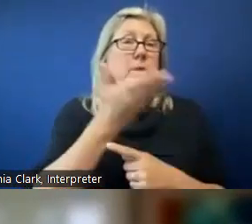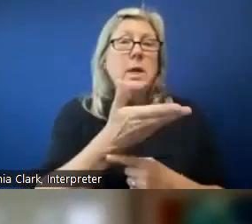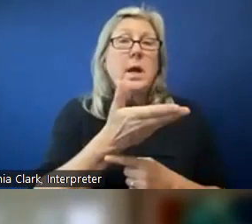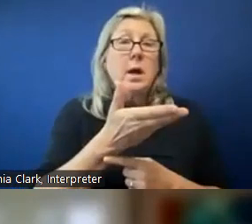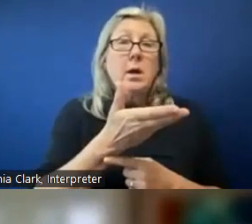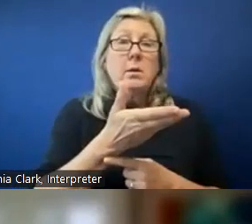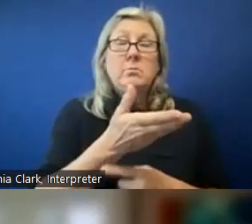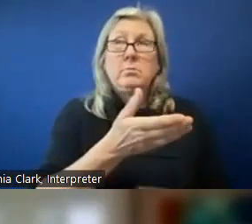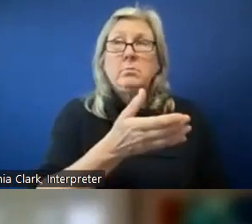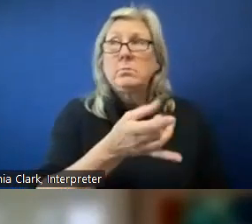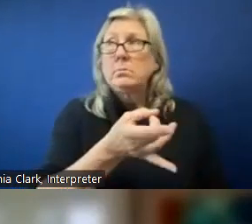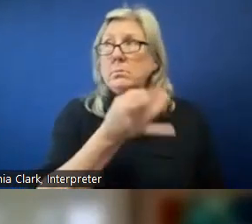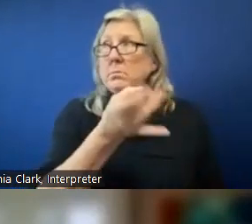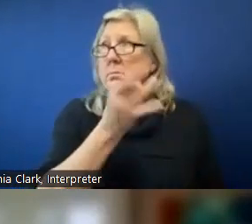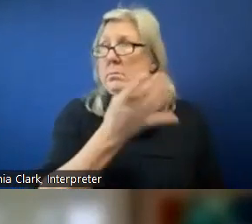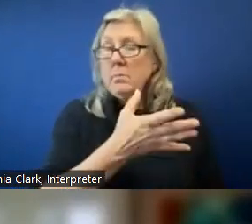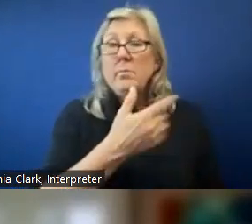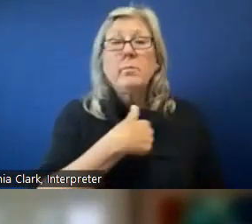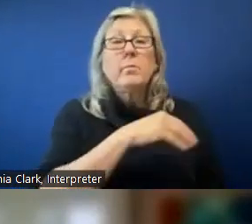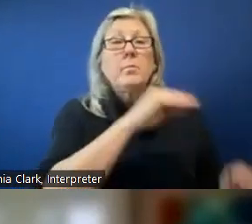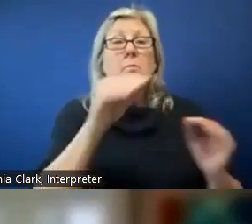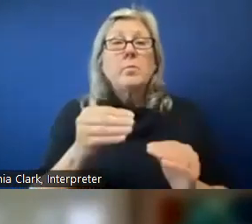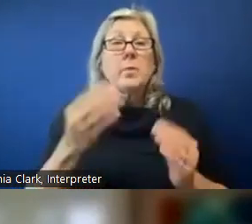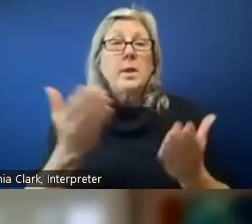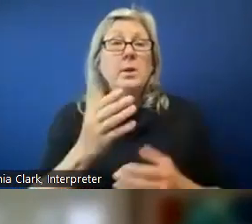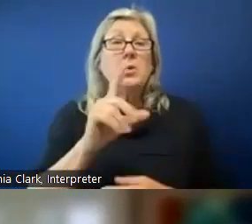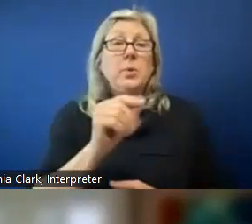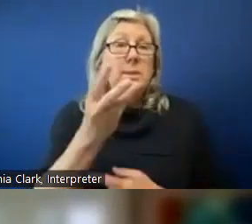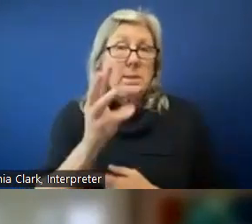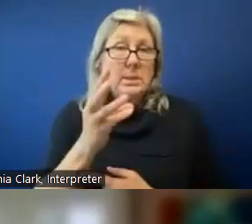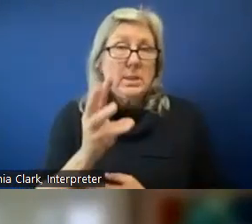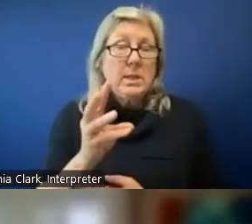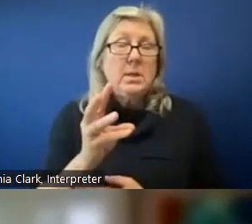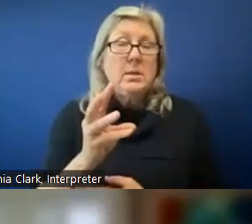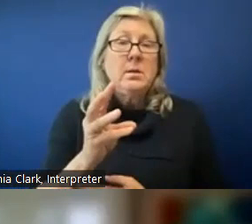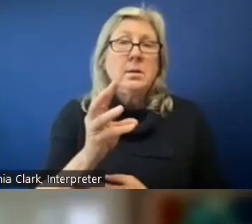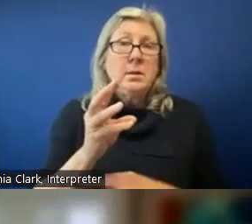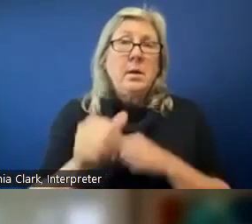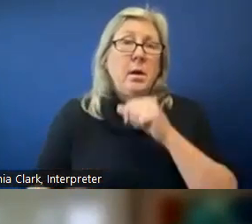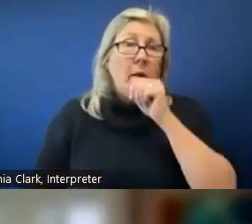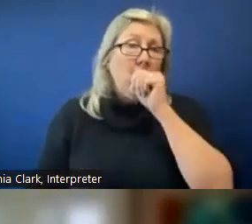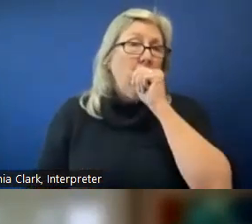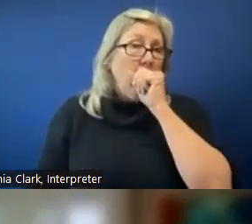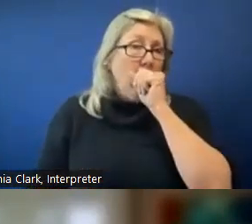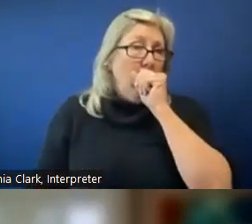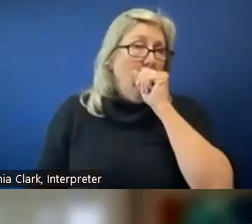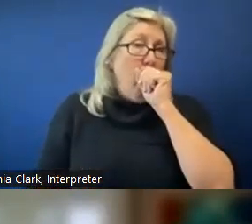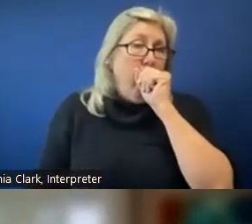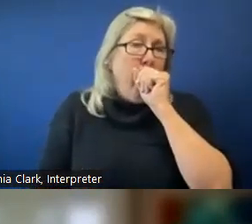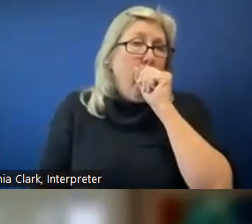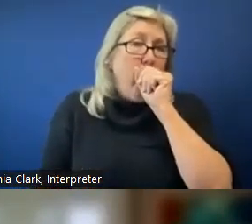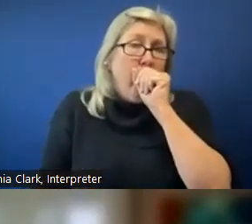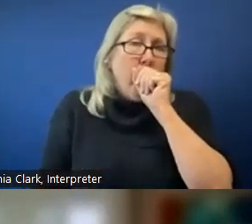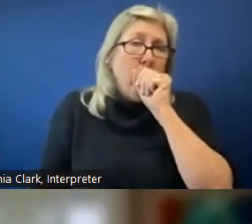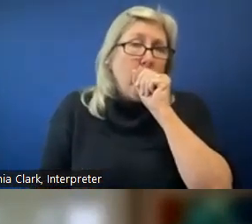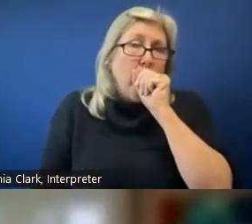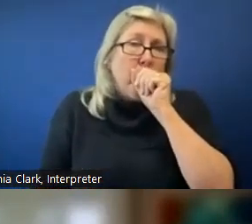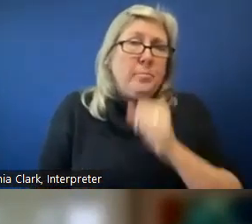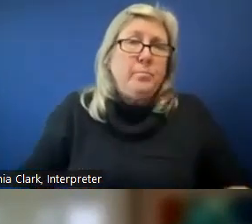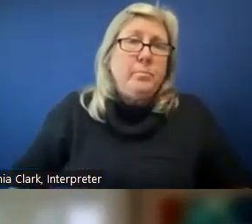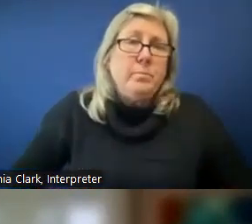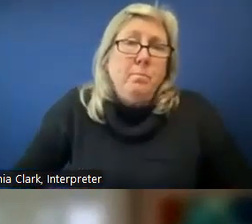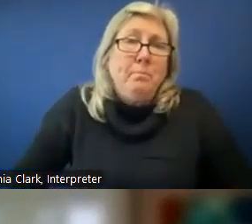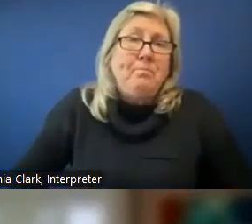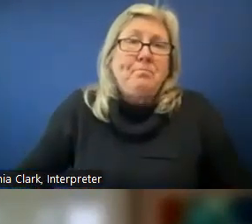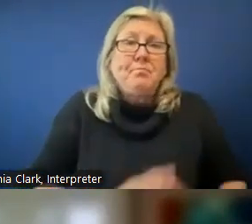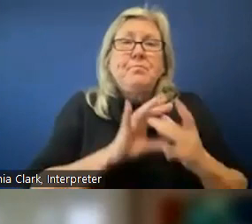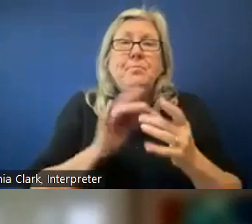poor. I came here in 2016 at connection to different groups, providers here with my condition.